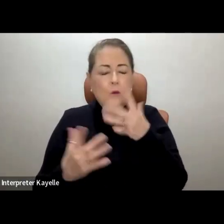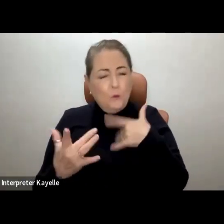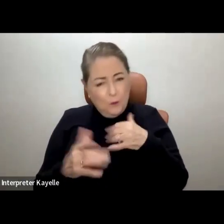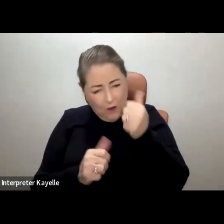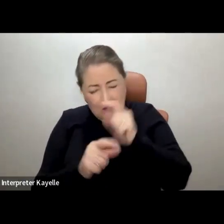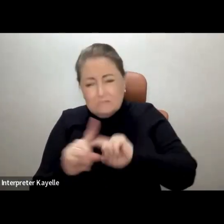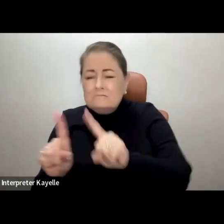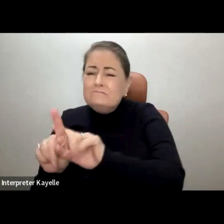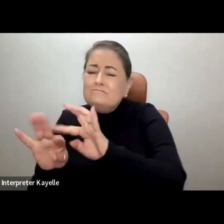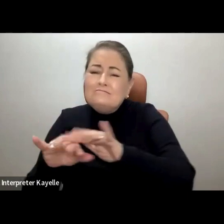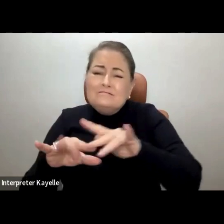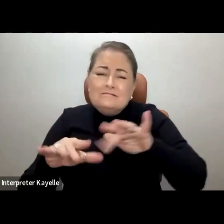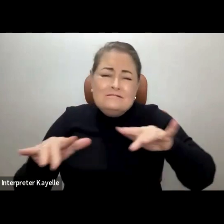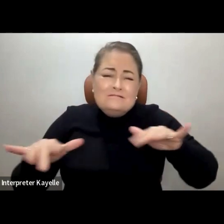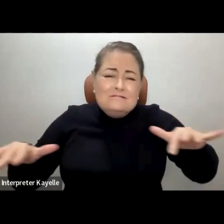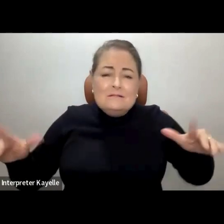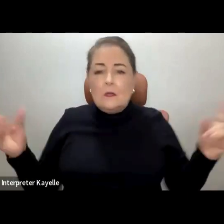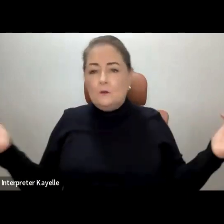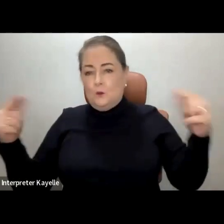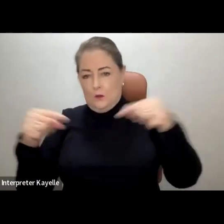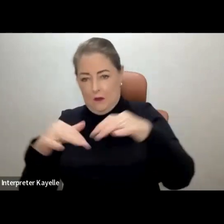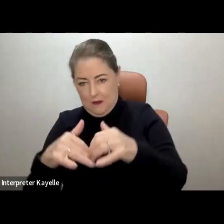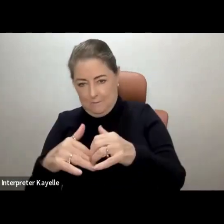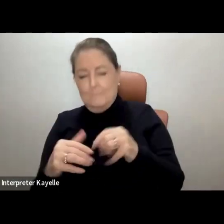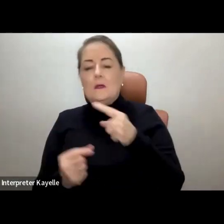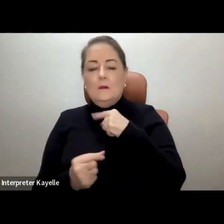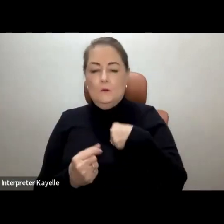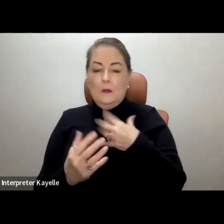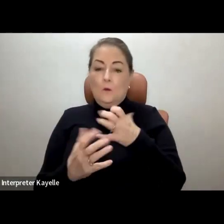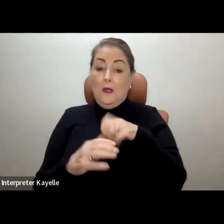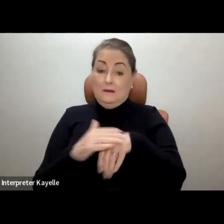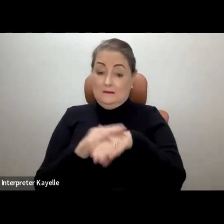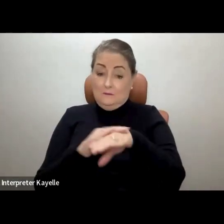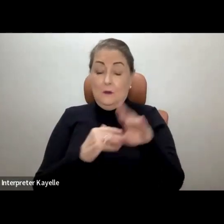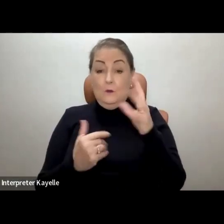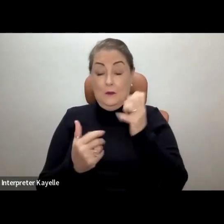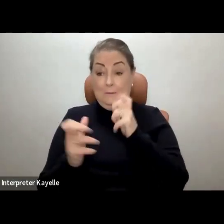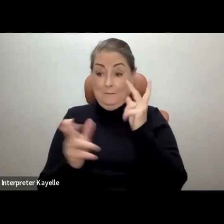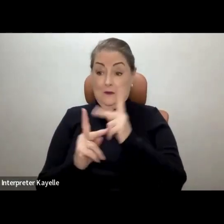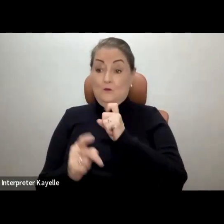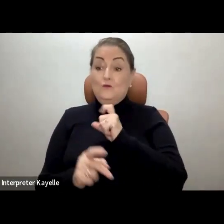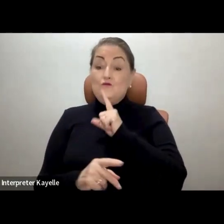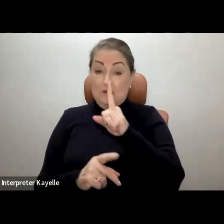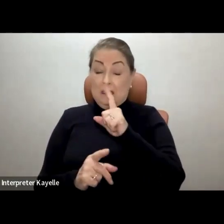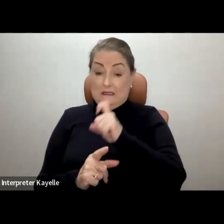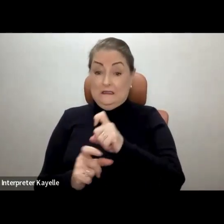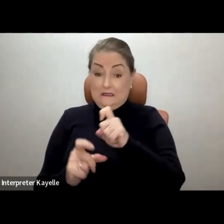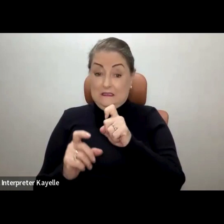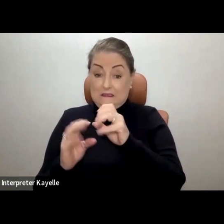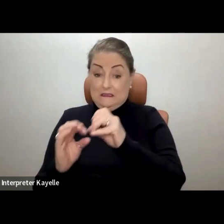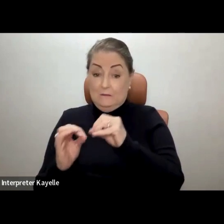disability community to come and people who need the accessibility, we want the people, the people who really need to teach. They know about, people with disabilities